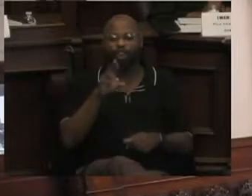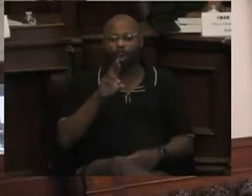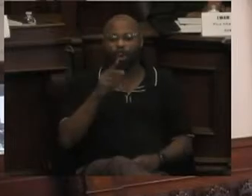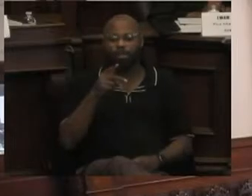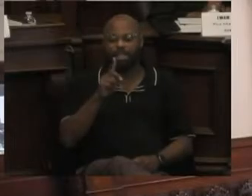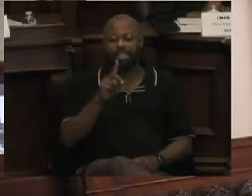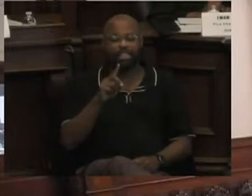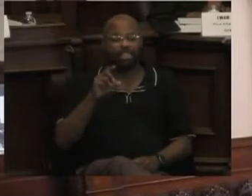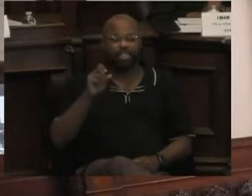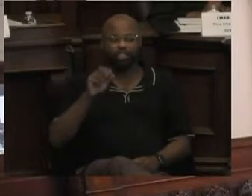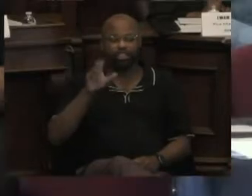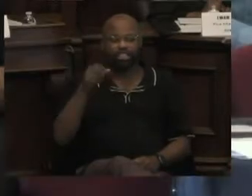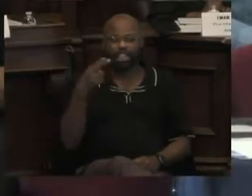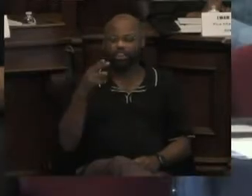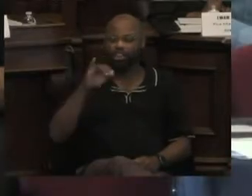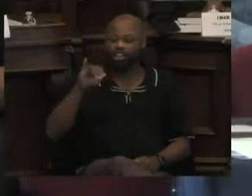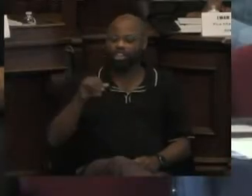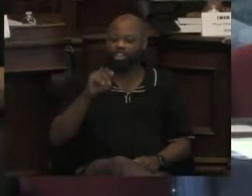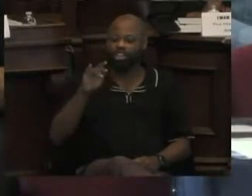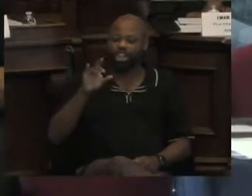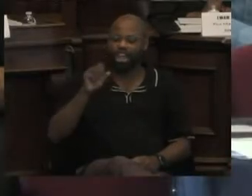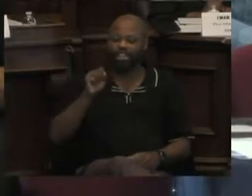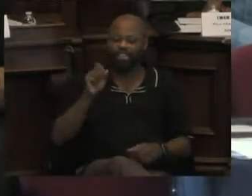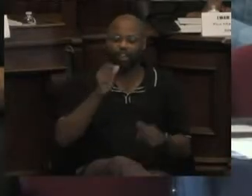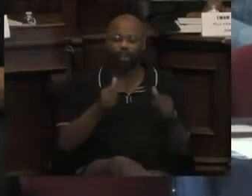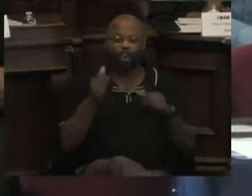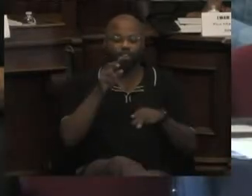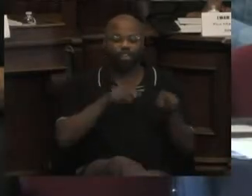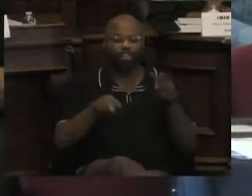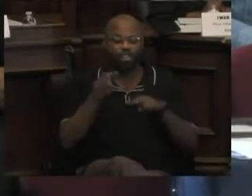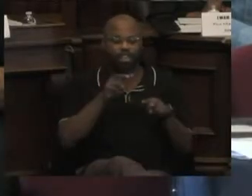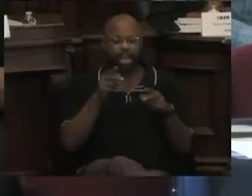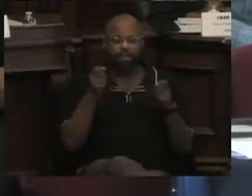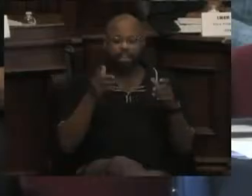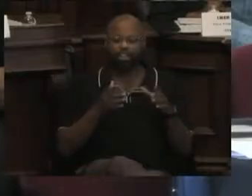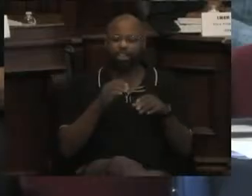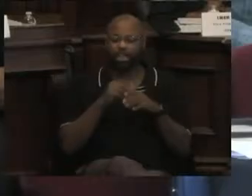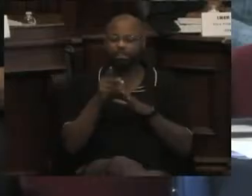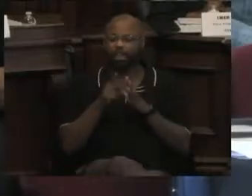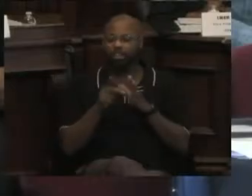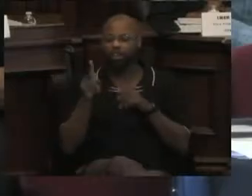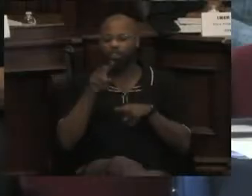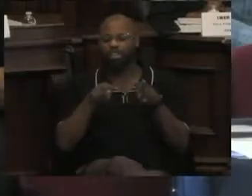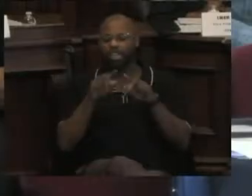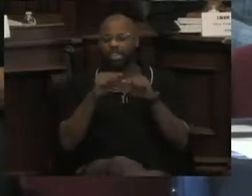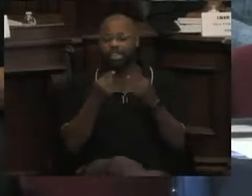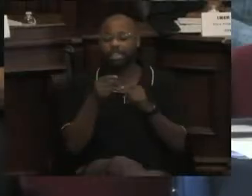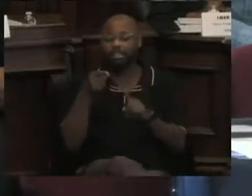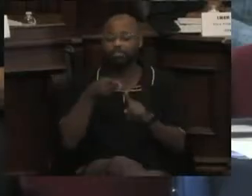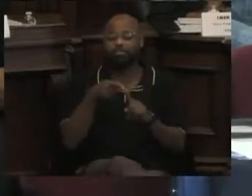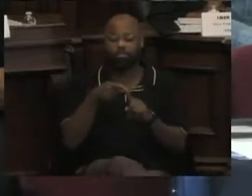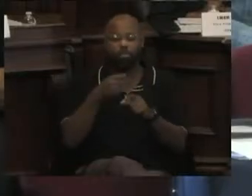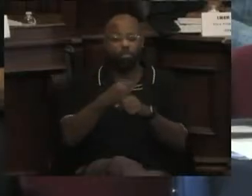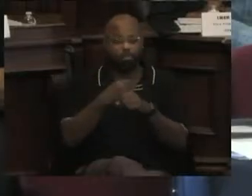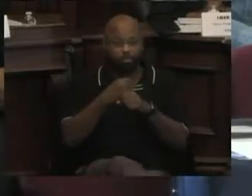to a particular situation as it involves RPD. Sarah Jenks, who